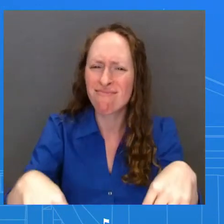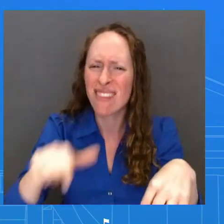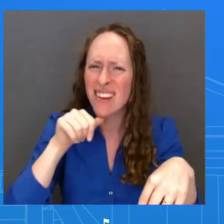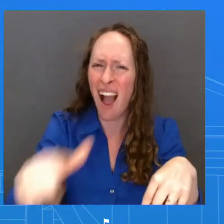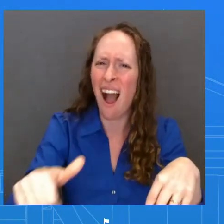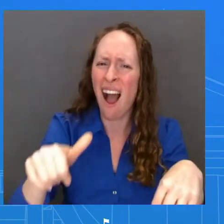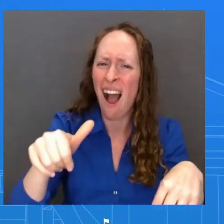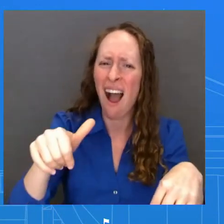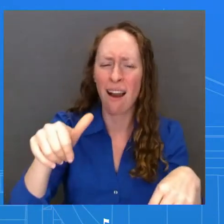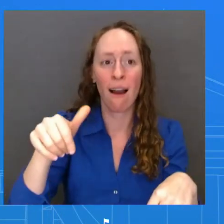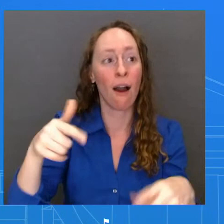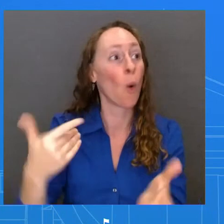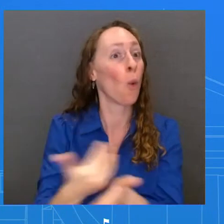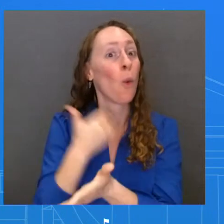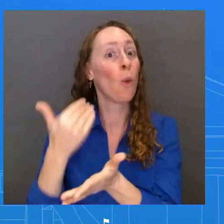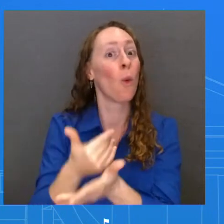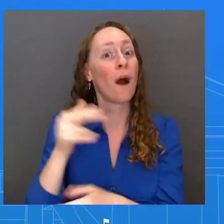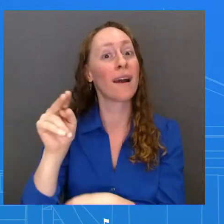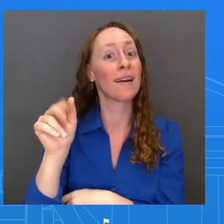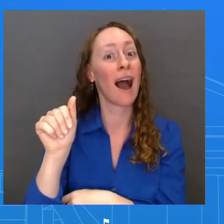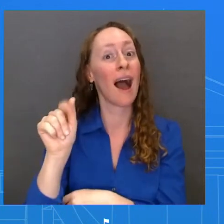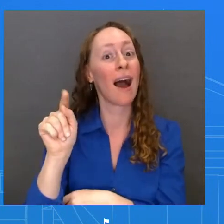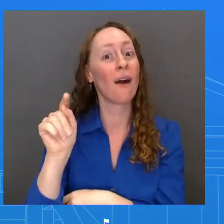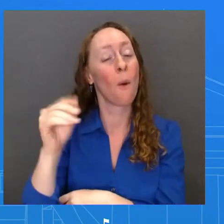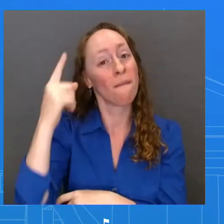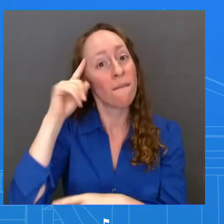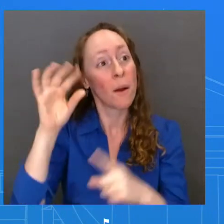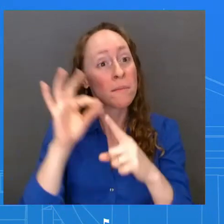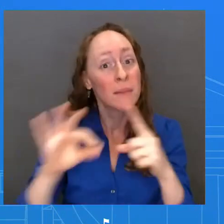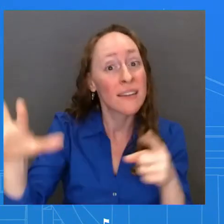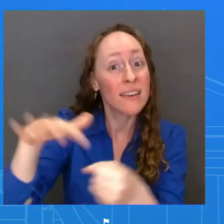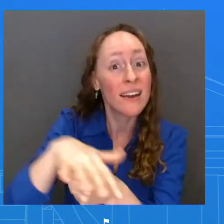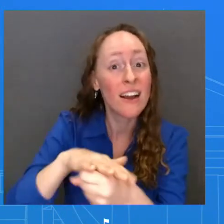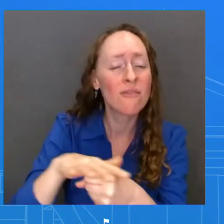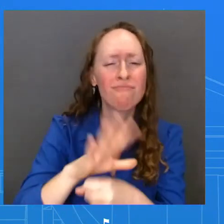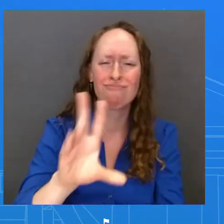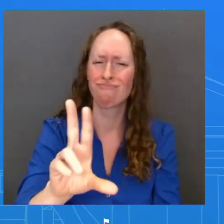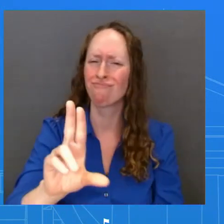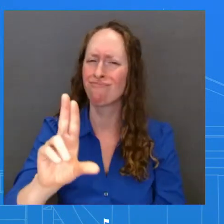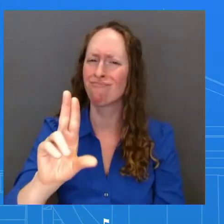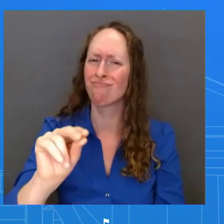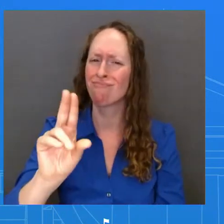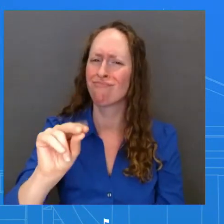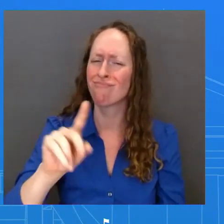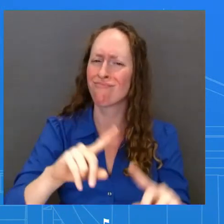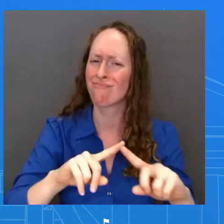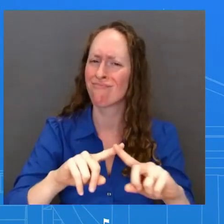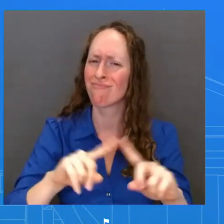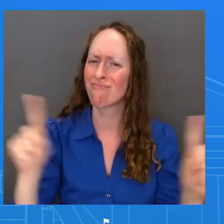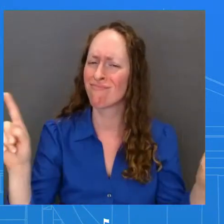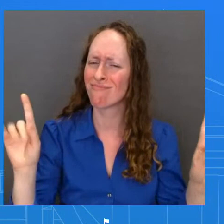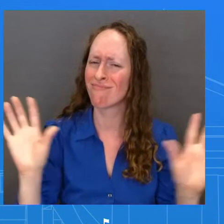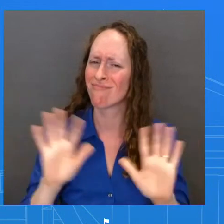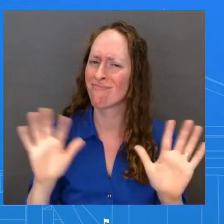of alliance cooperation with Japan and Korea. So, this is -- in that sense,